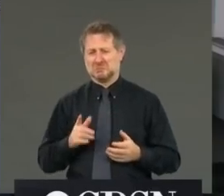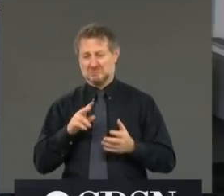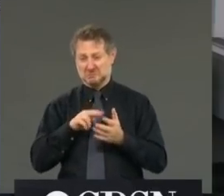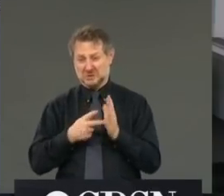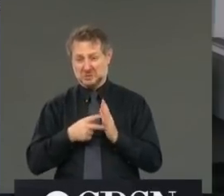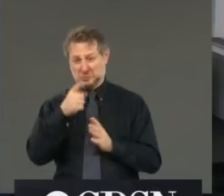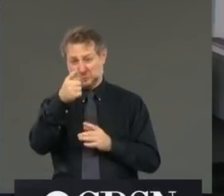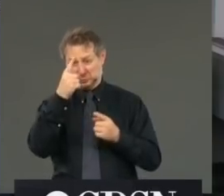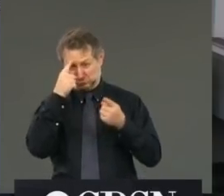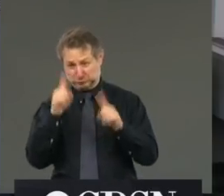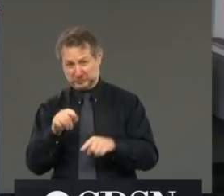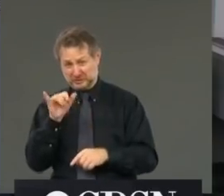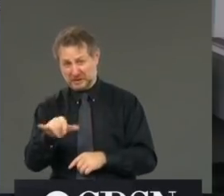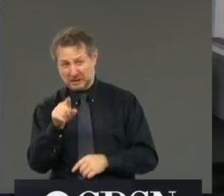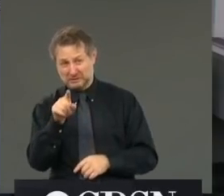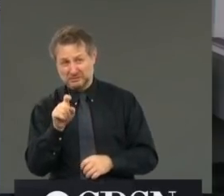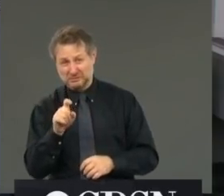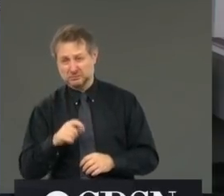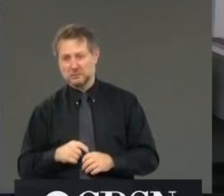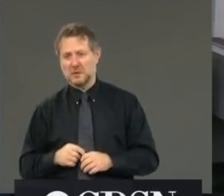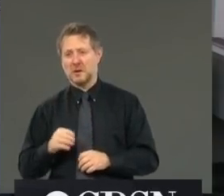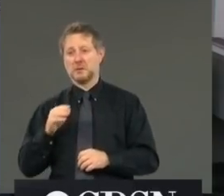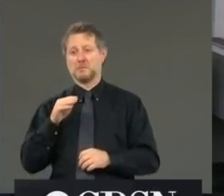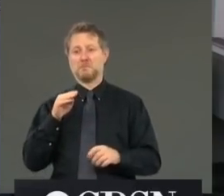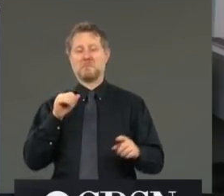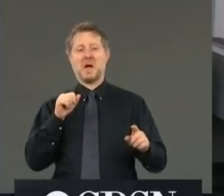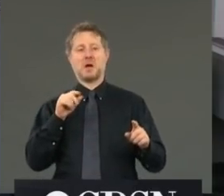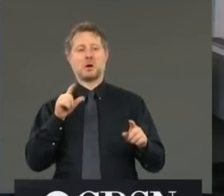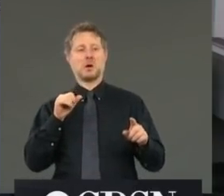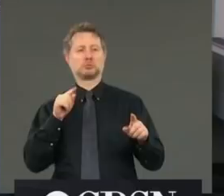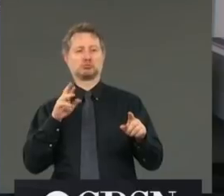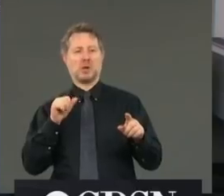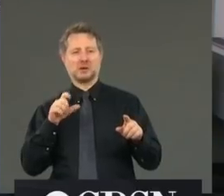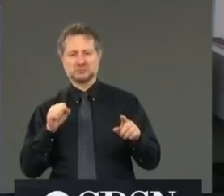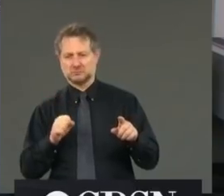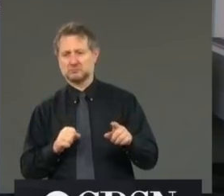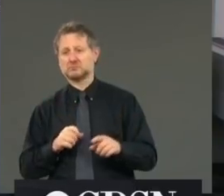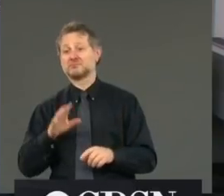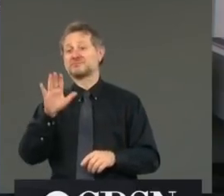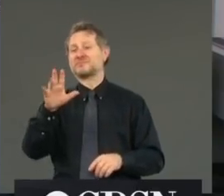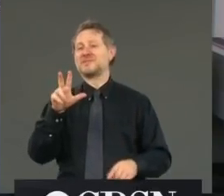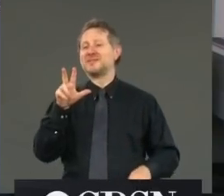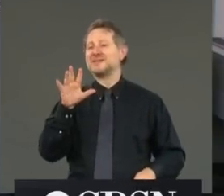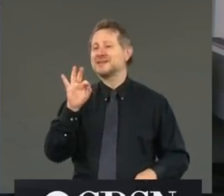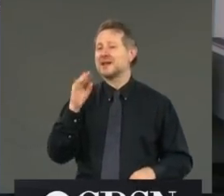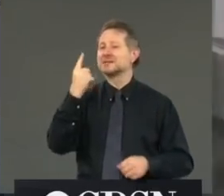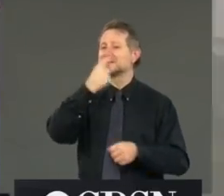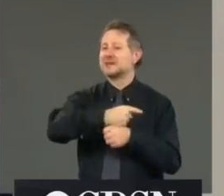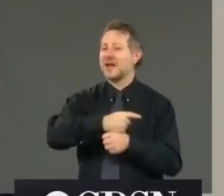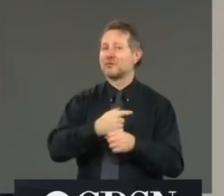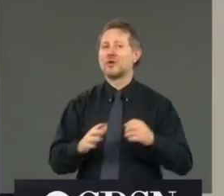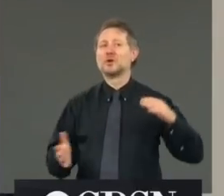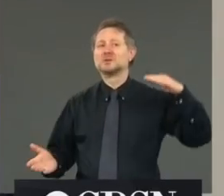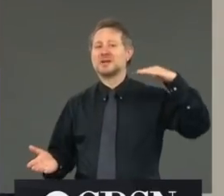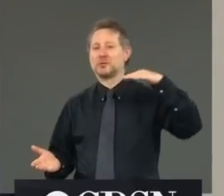STAYED BELOW 200 FOR TEN STRAIGHT DAYS THEY ARE IN THE CLEAR AND THE HOSPITALIZATIONS